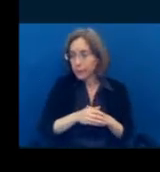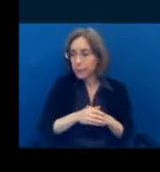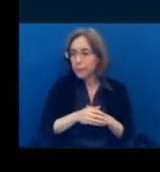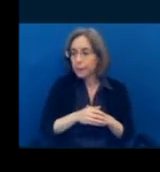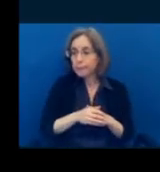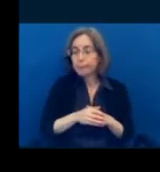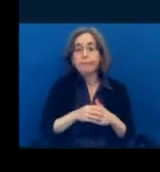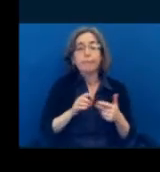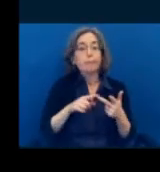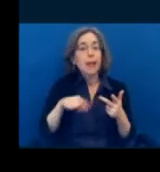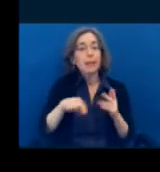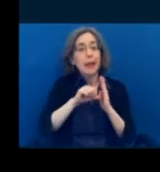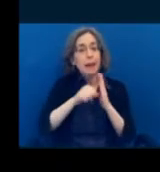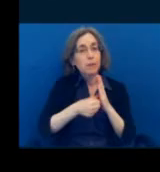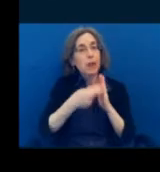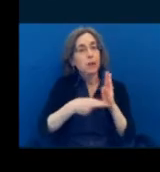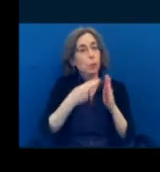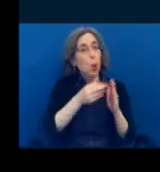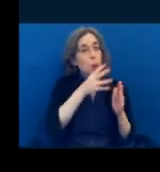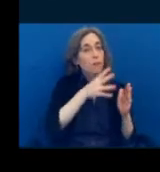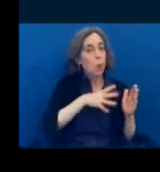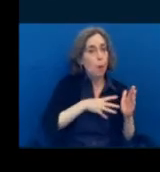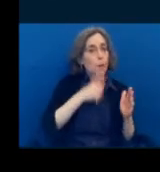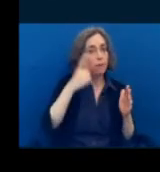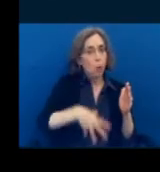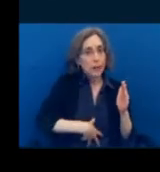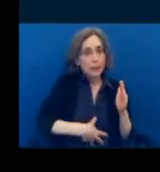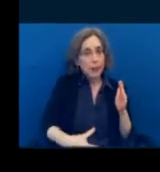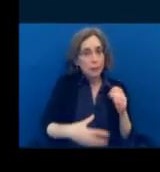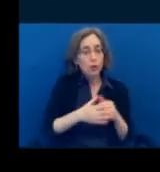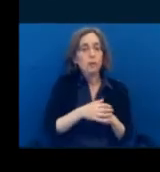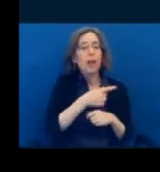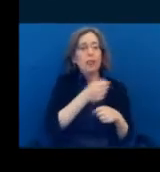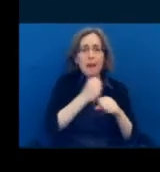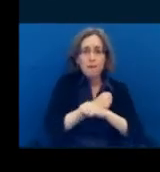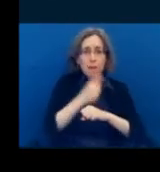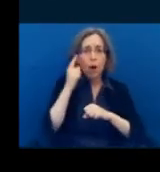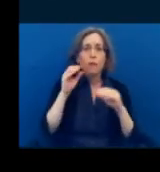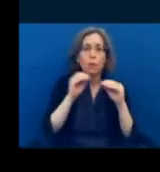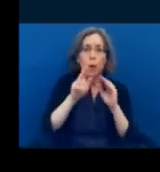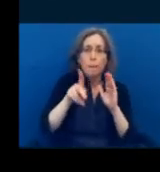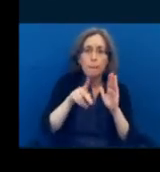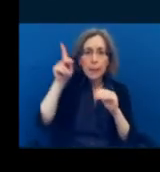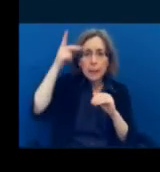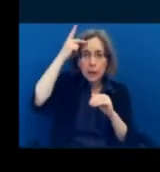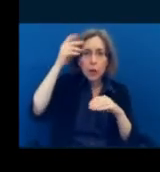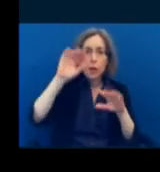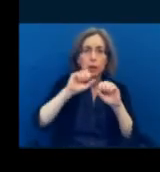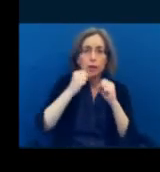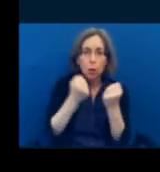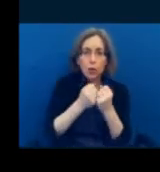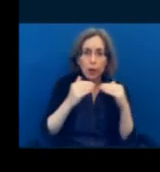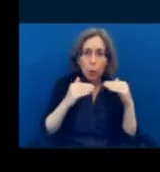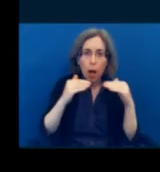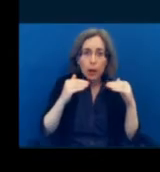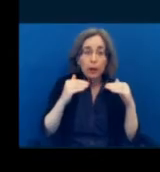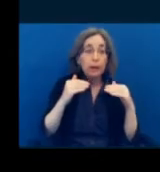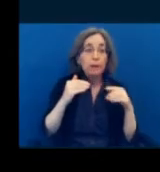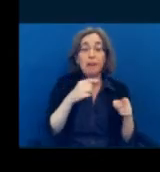EMPHASIZE THE WOMEN'S ROLE IN CONCEPT AND FOUGHT FOR SOCIAL AND POLITICAL EQUALITY, 1 COULD NOT LEARN ANYTHING FROM WOMEN ABOUT BOOKS BECAUSE THEY HAD